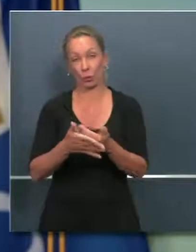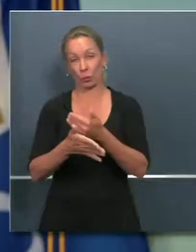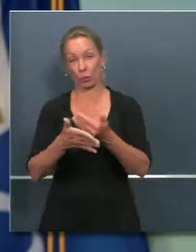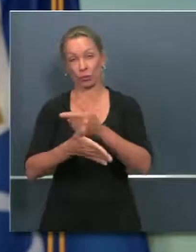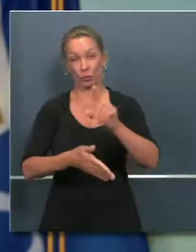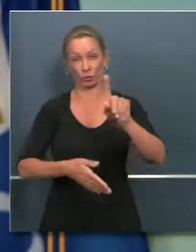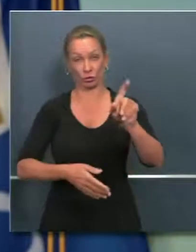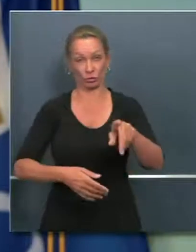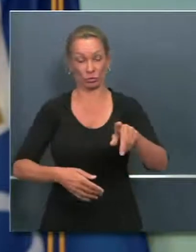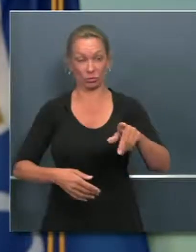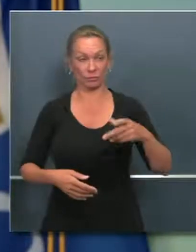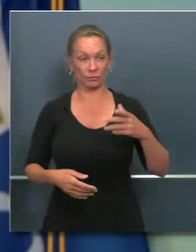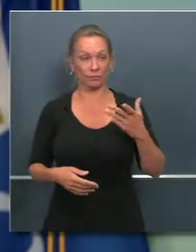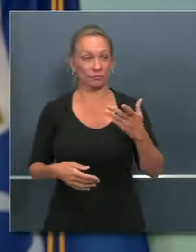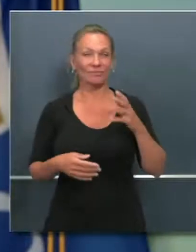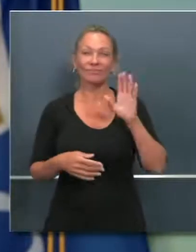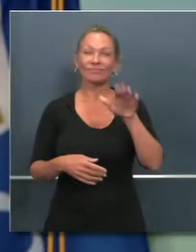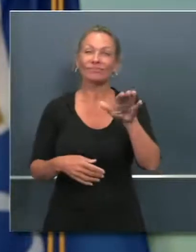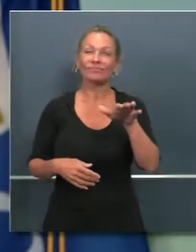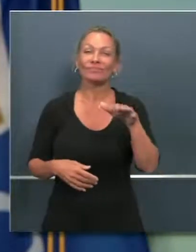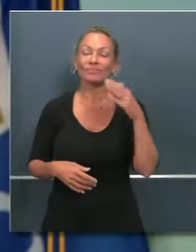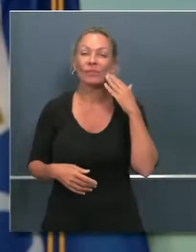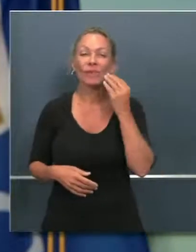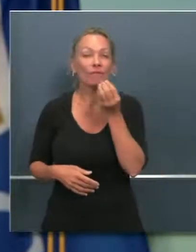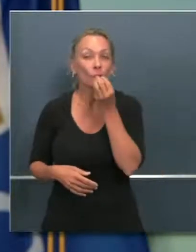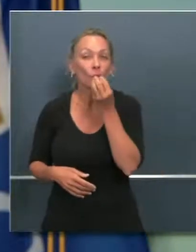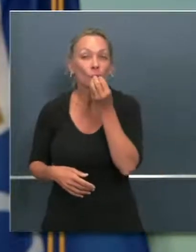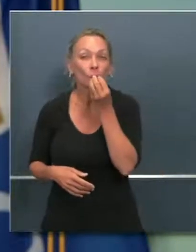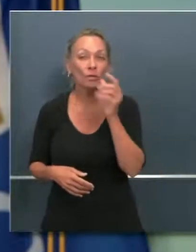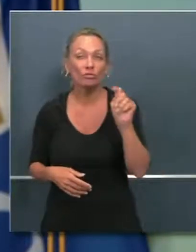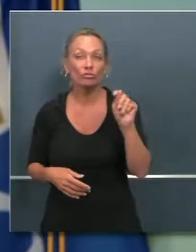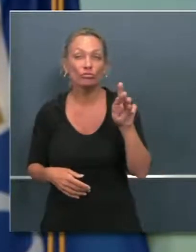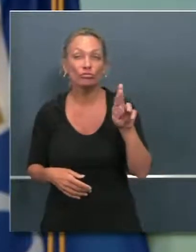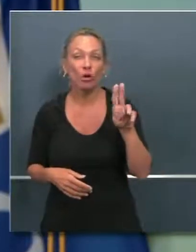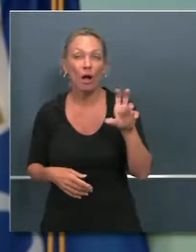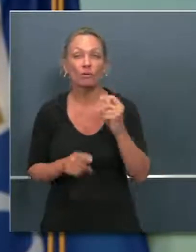the spread of the virus well I'm gonna have dr. Ghali answer that I know a thing or two about this